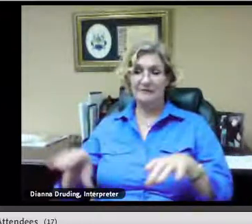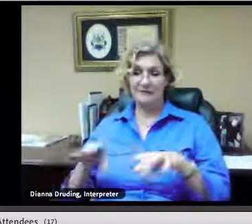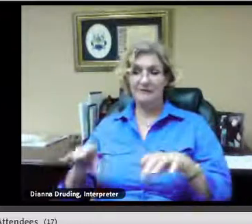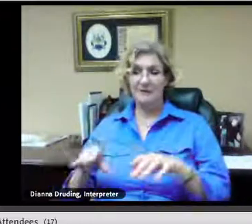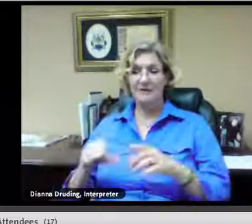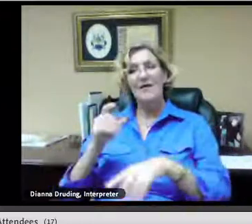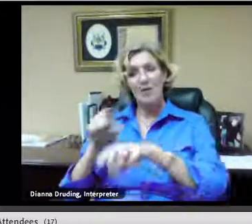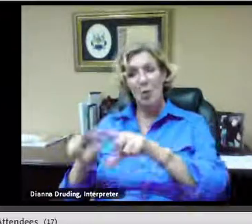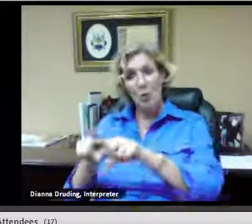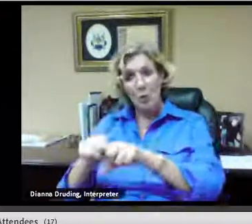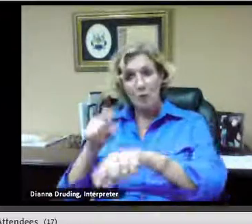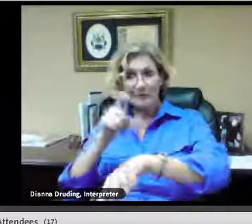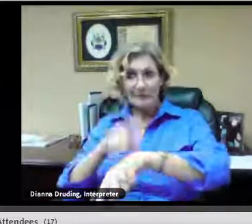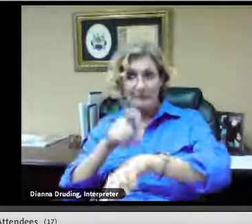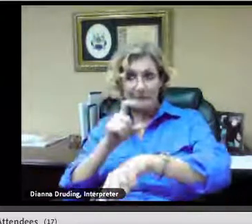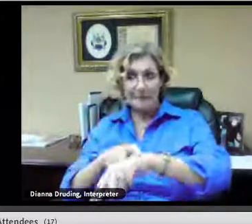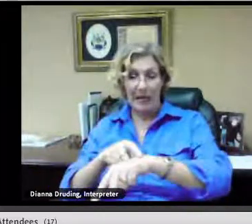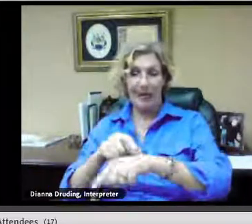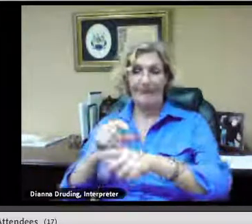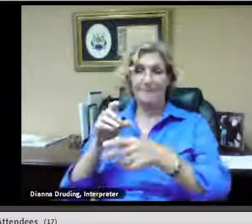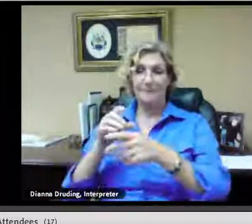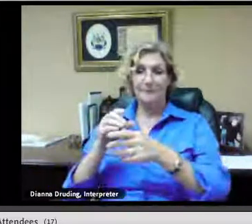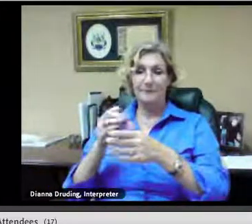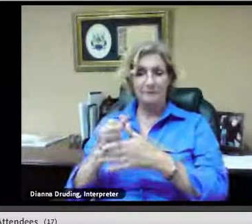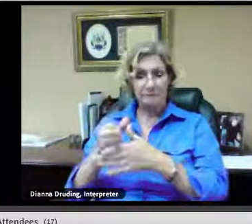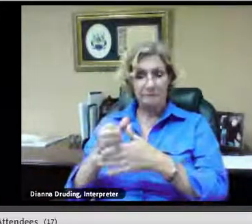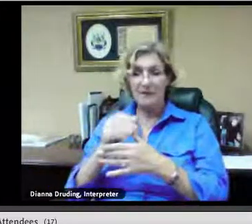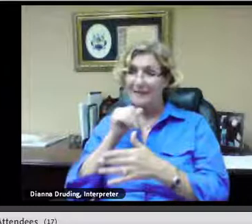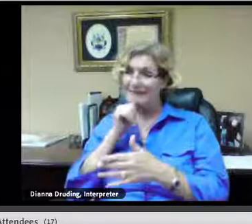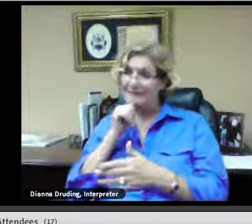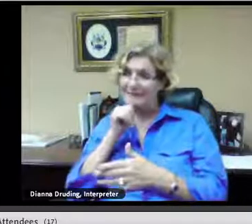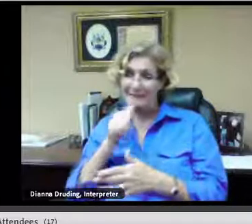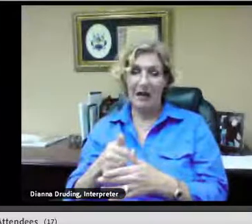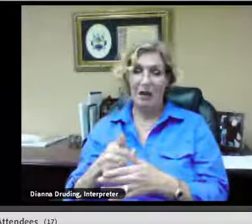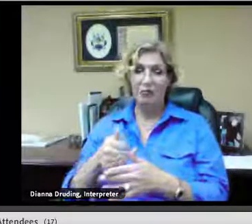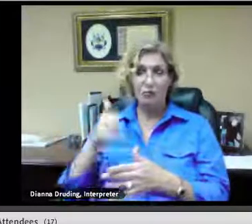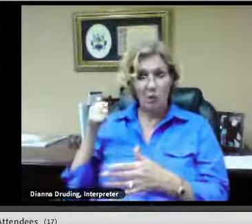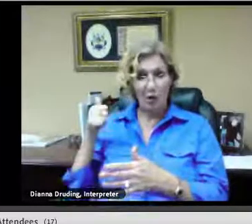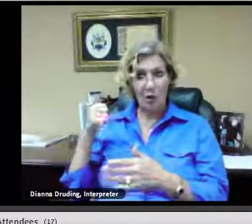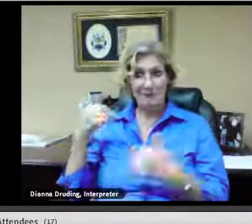if the impairment is transitory or, you know, kind of expected to last